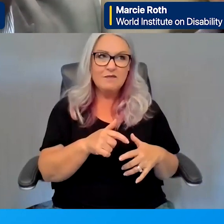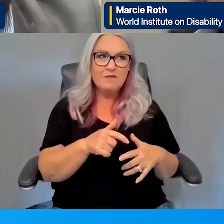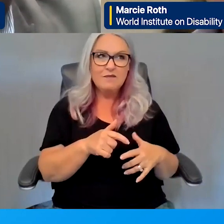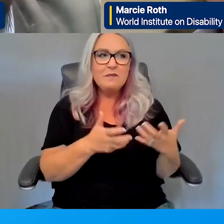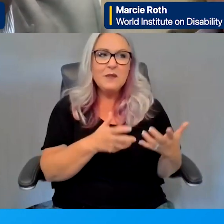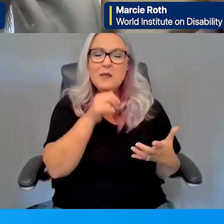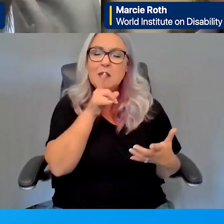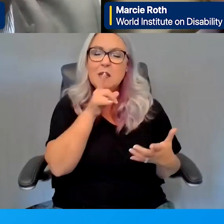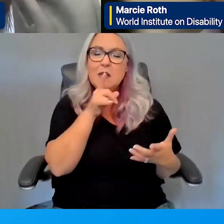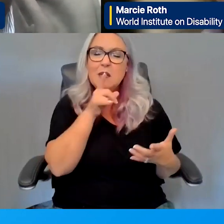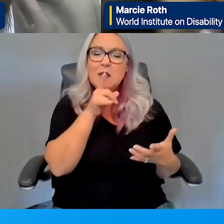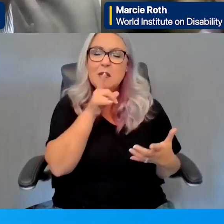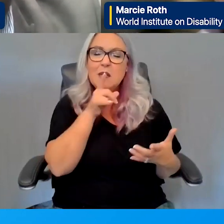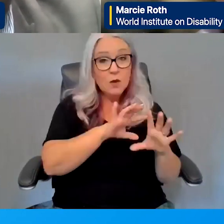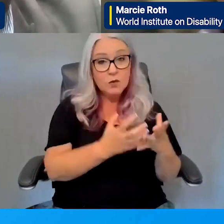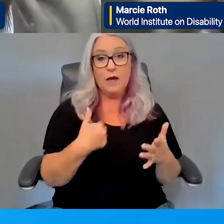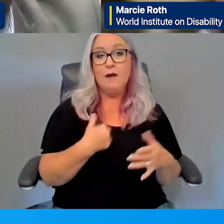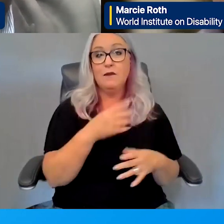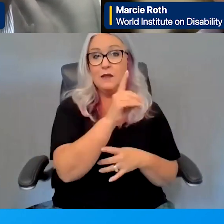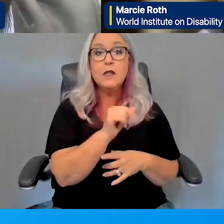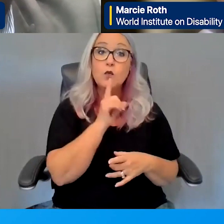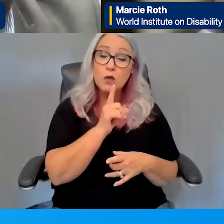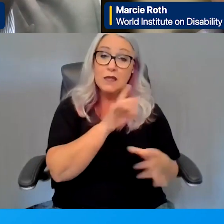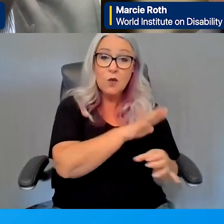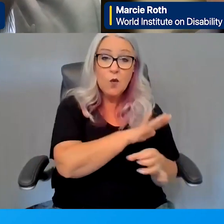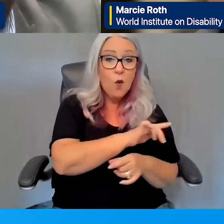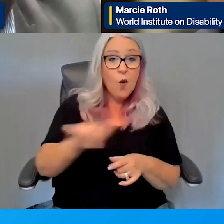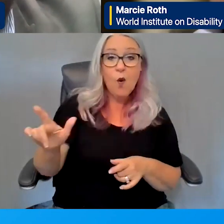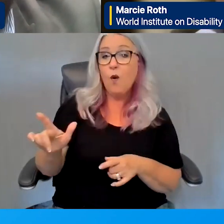about the whole community. And our communities are going to